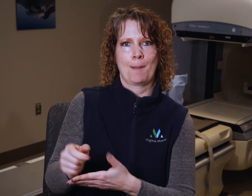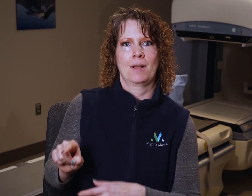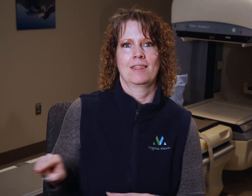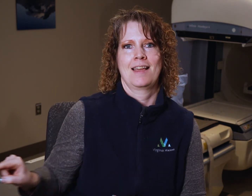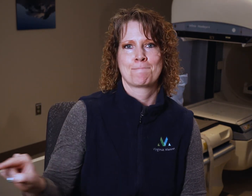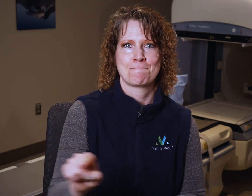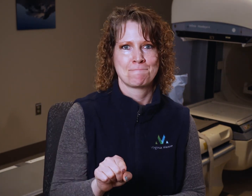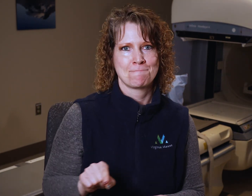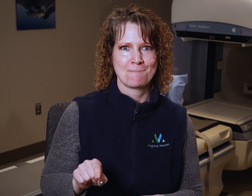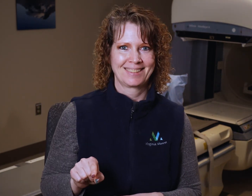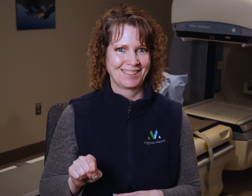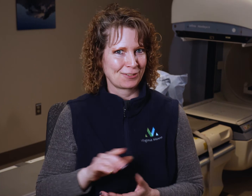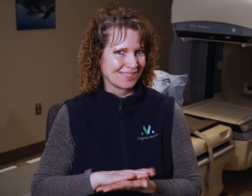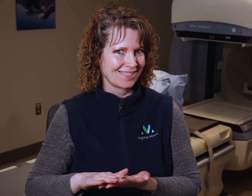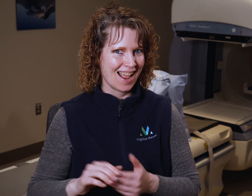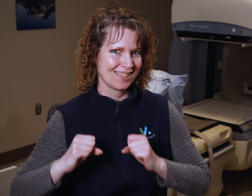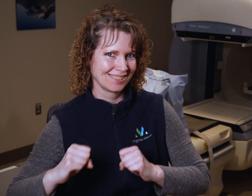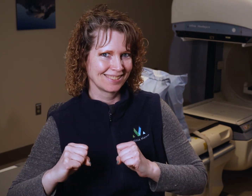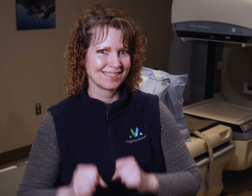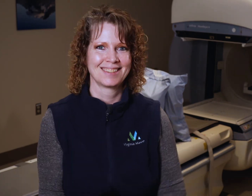benefiting everyone, which was nice.